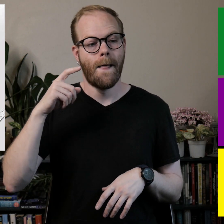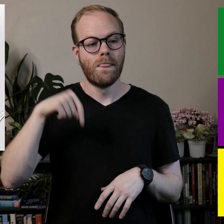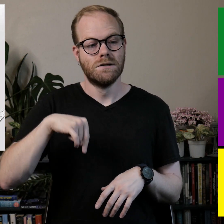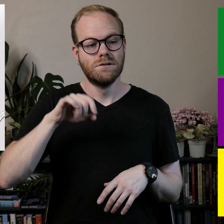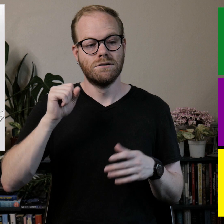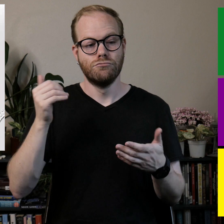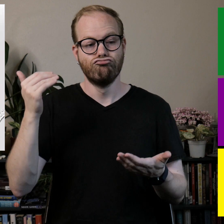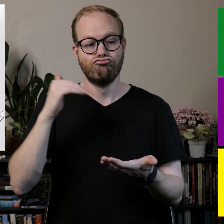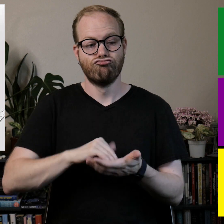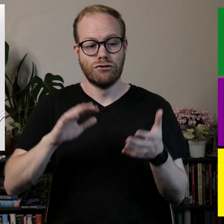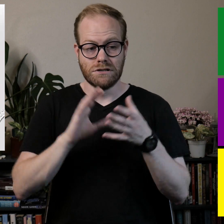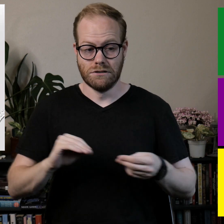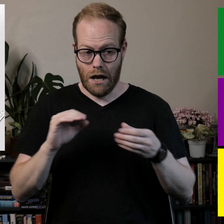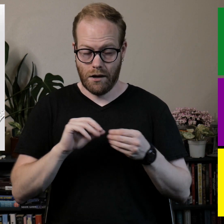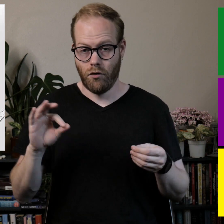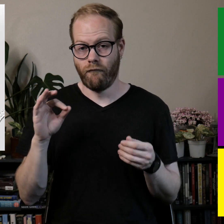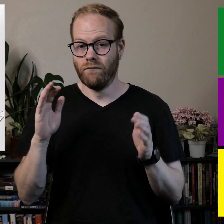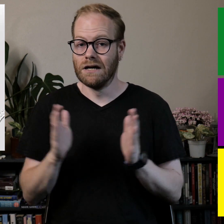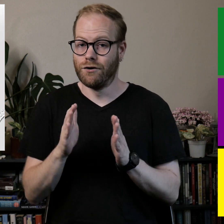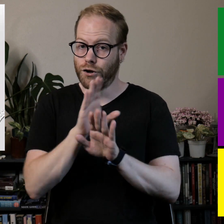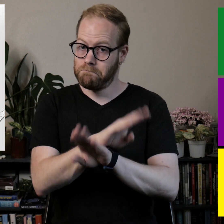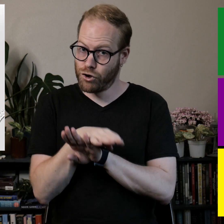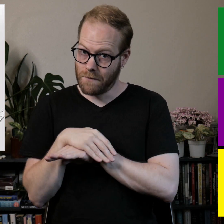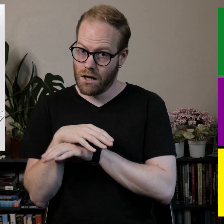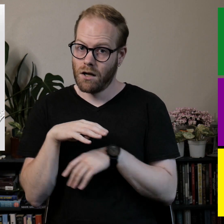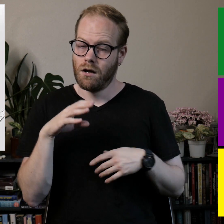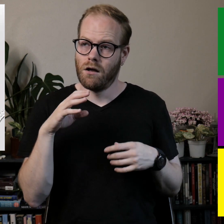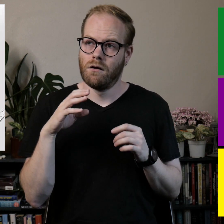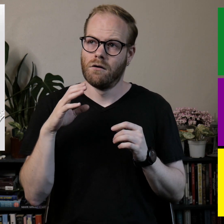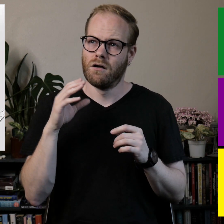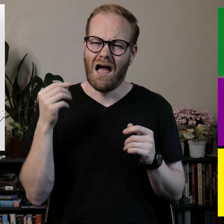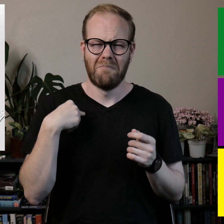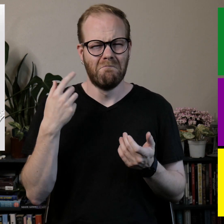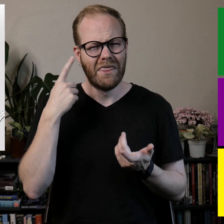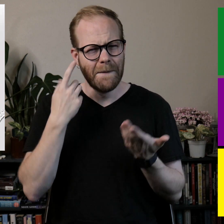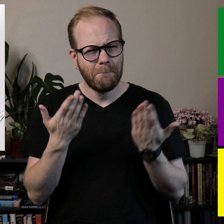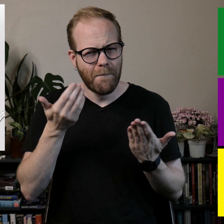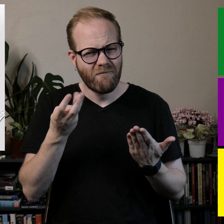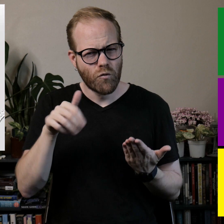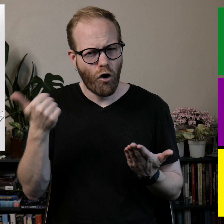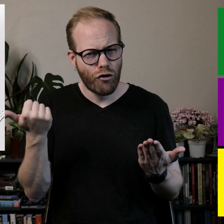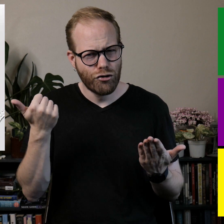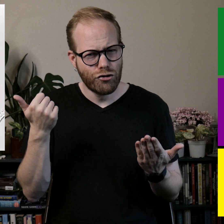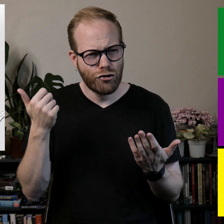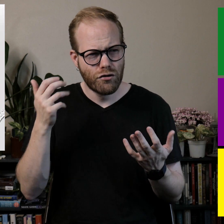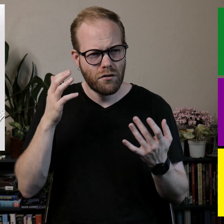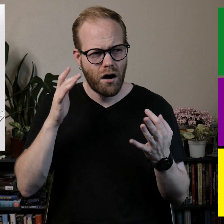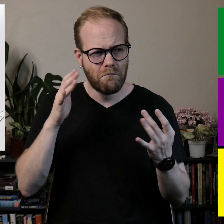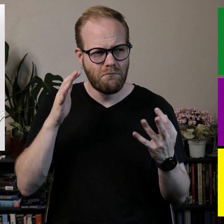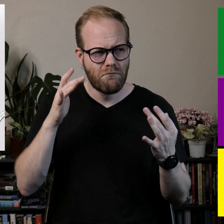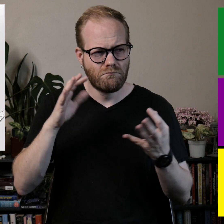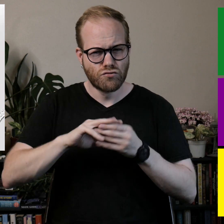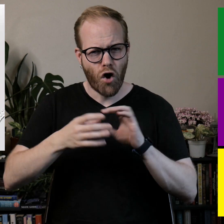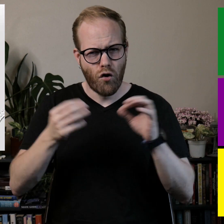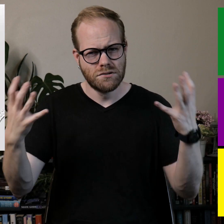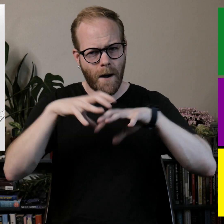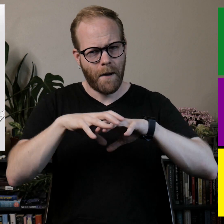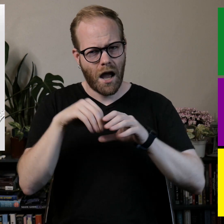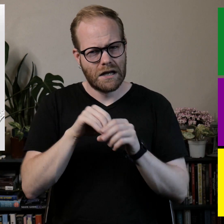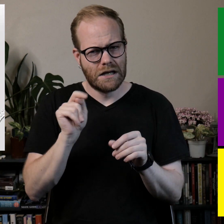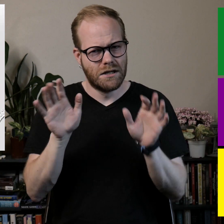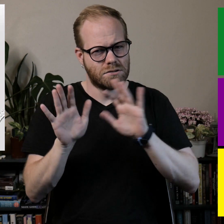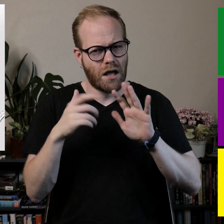This is a retelling of the Little Mermaid, and I think maybe a few other stories combined in there too?